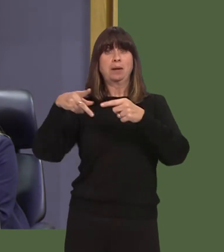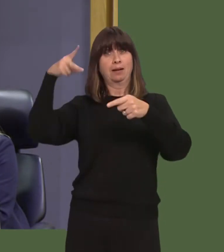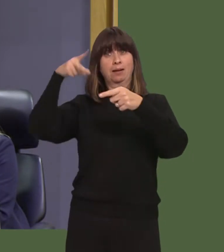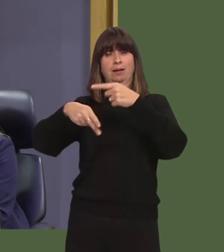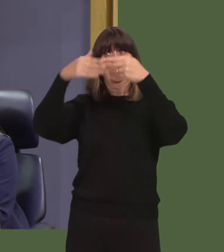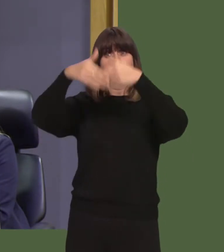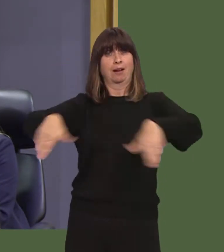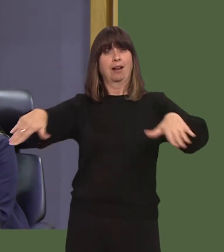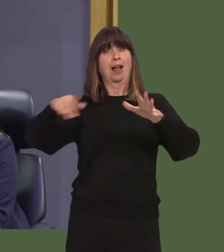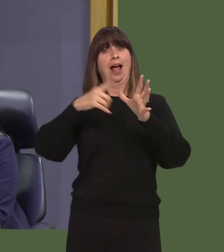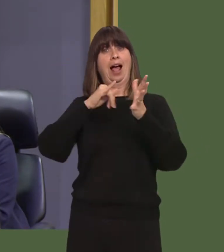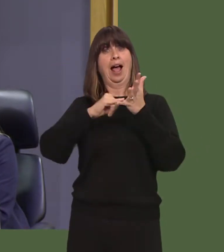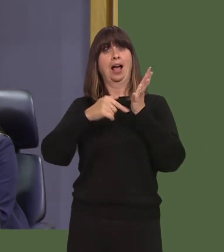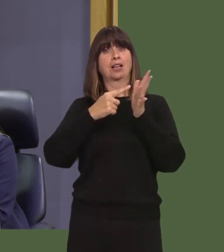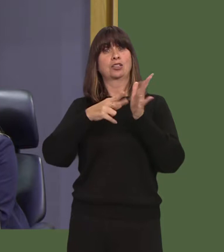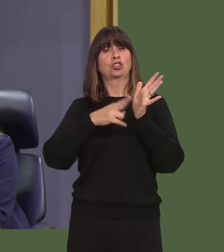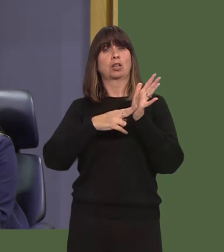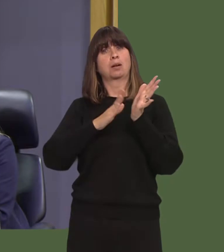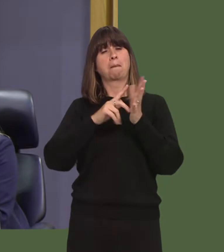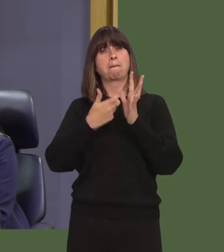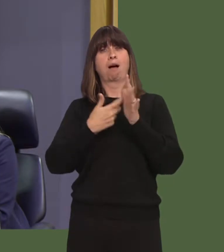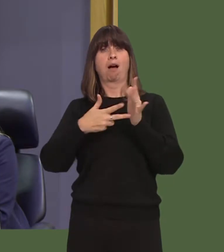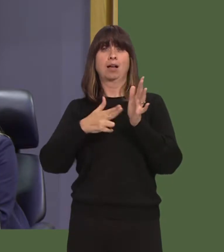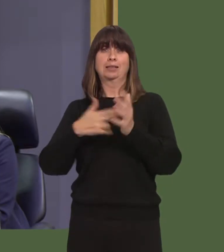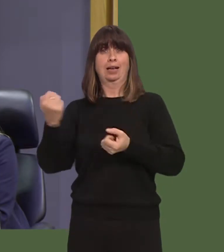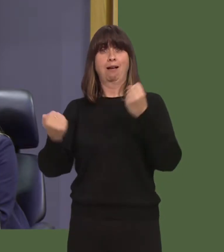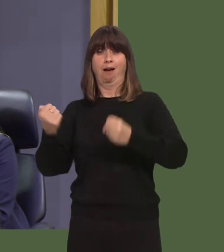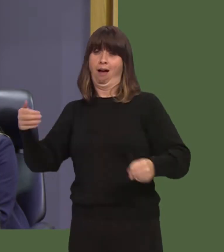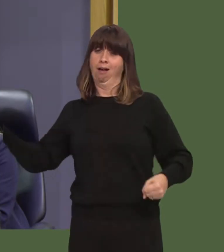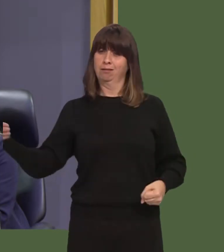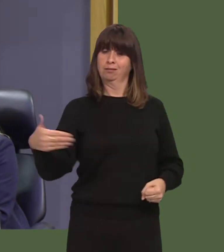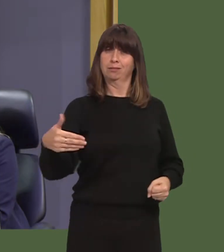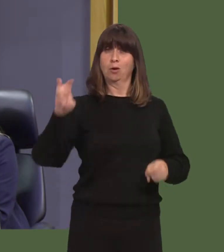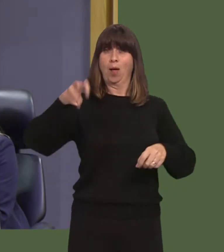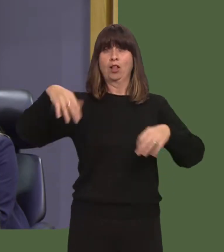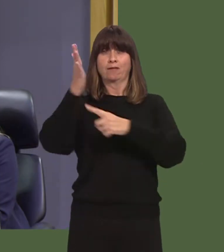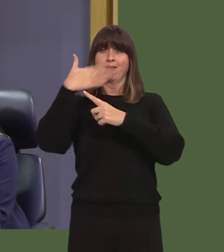when an Aston Martin car was draped in a Welsh flag in front of the Welsh Government's offices in Cathays Park.